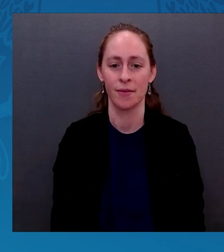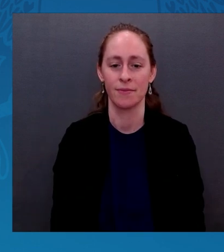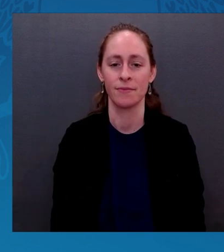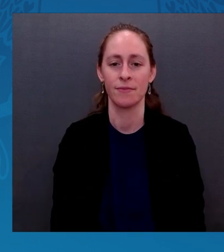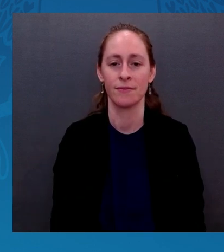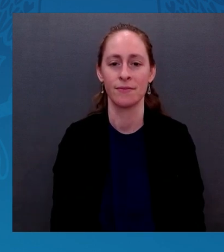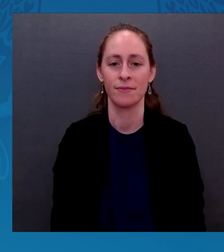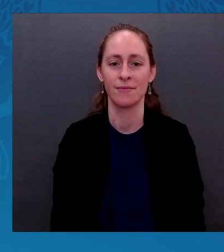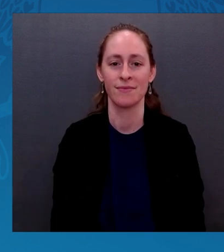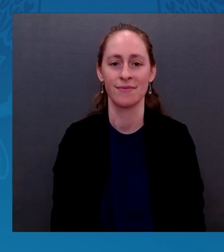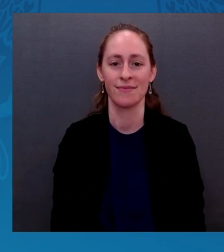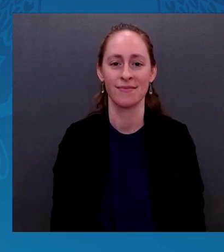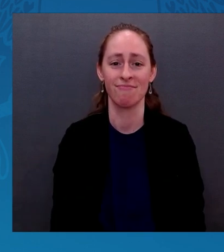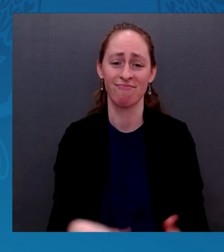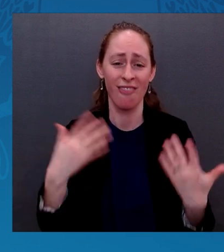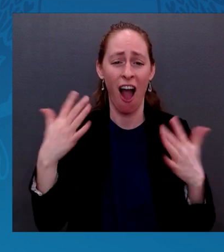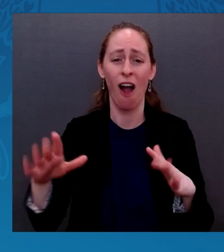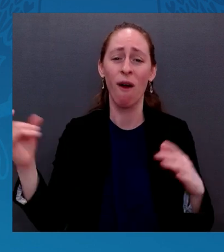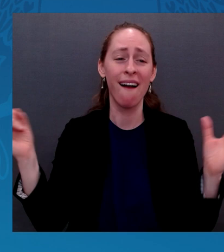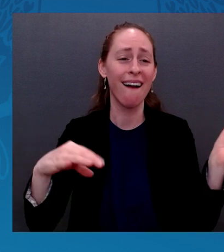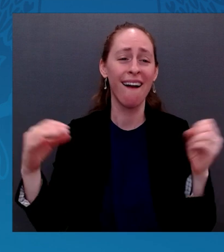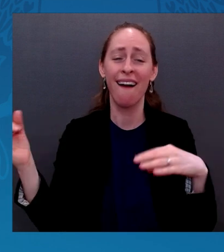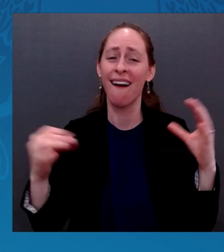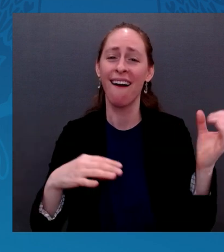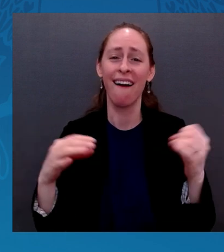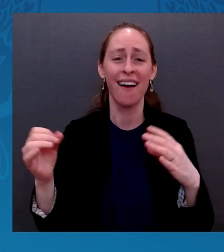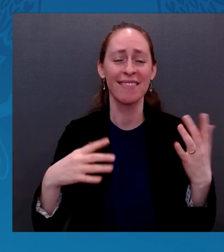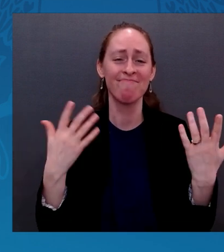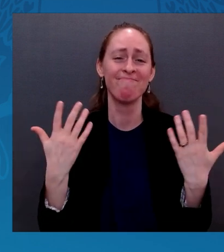This is about a matter of great urgency